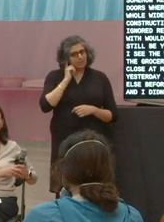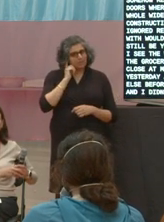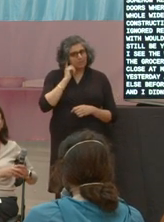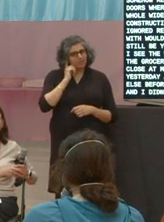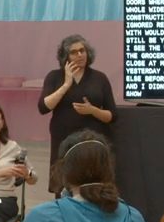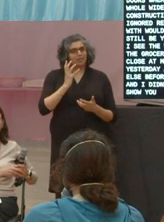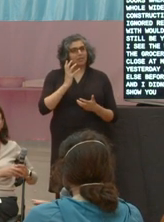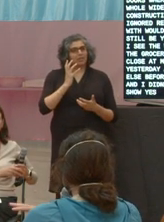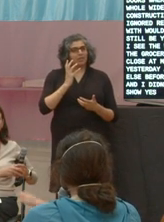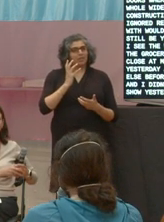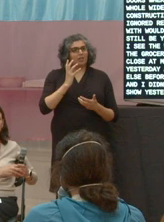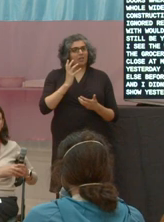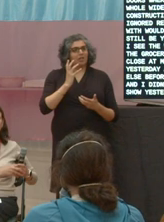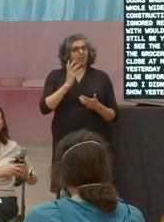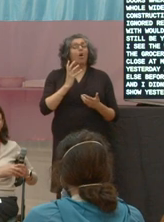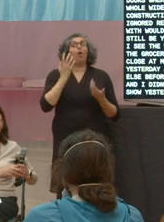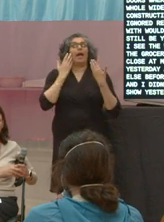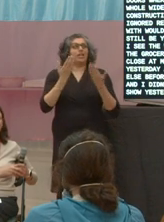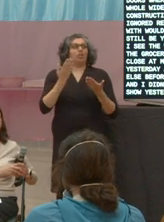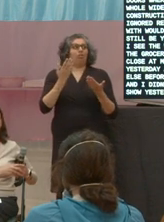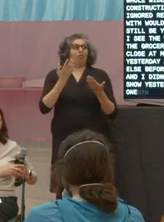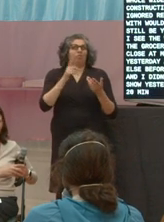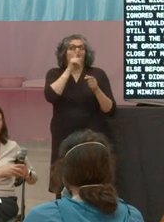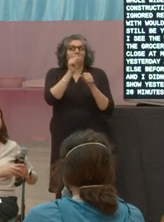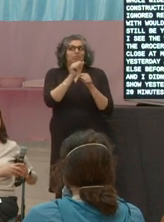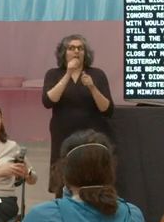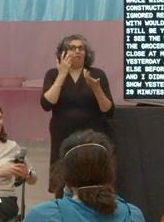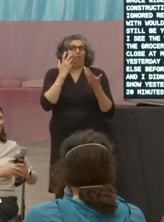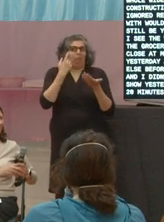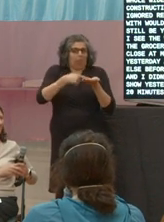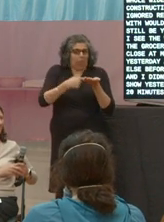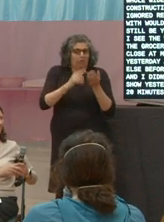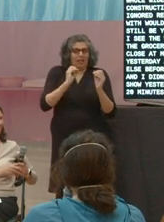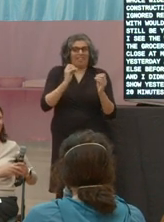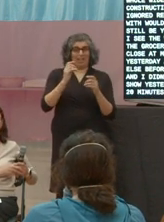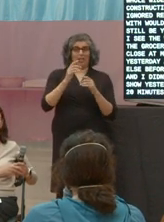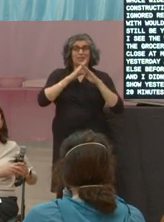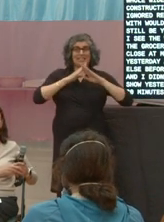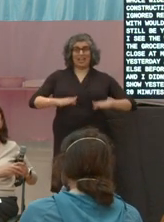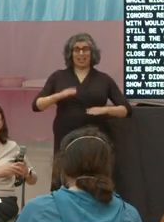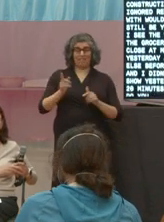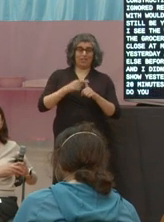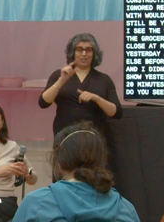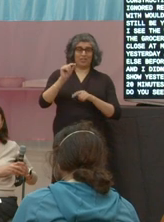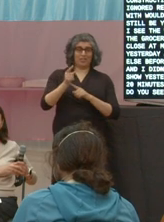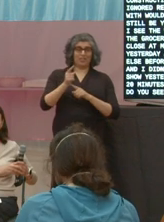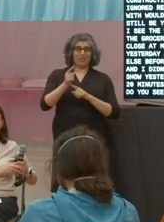the show yesterday, it was like silent for the first 20 minutes. And that's almost like, do you see any outlets like one of the